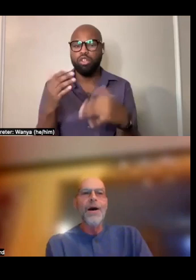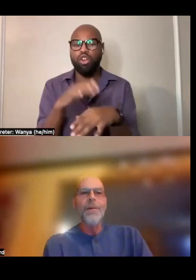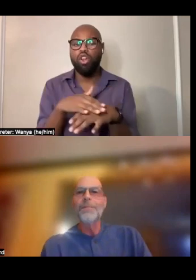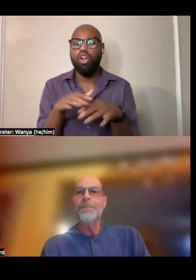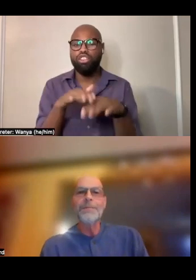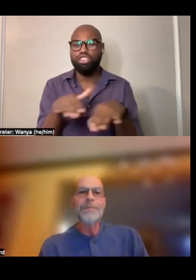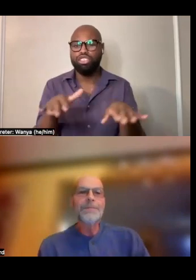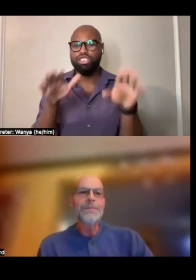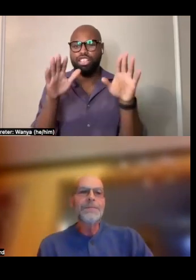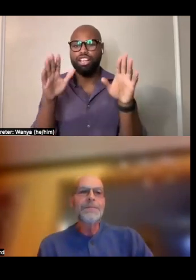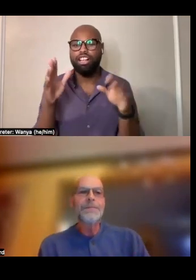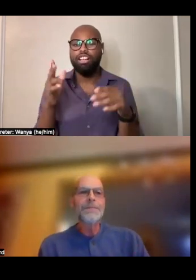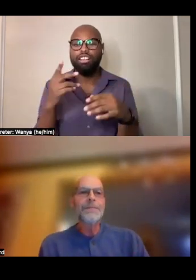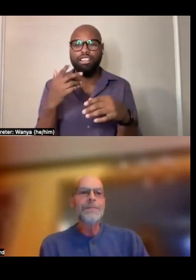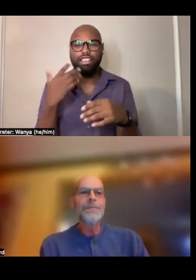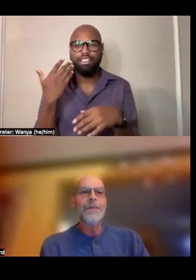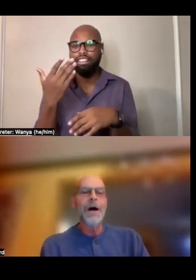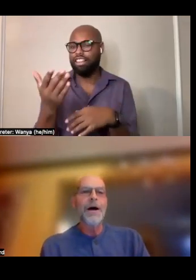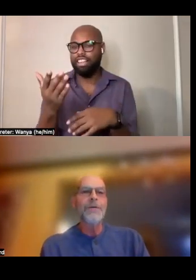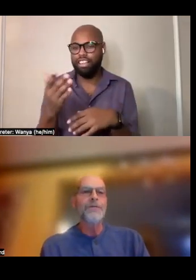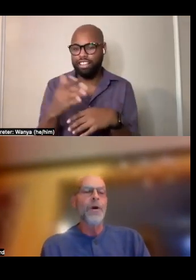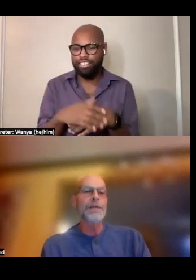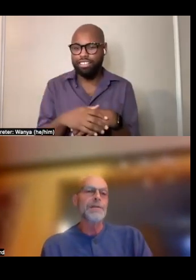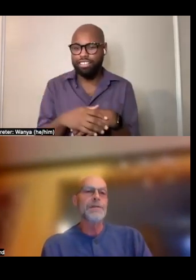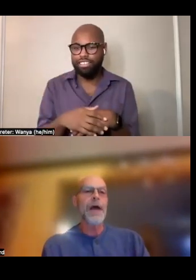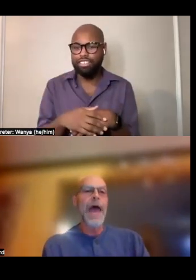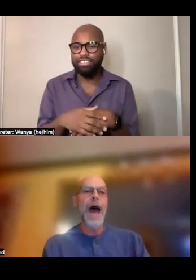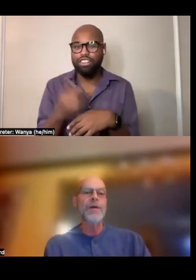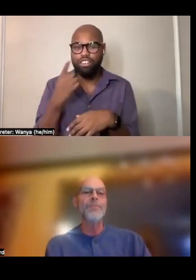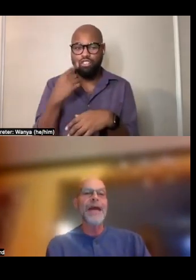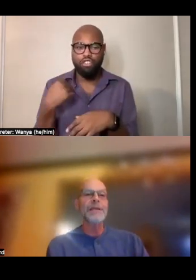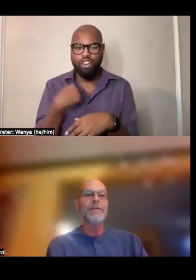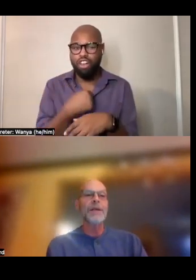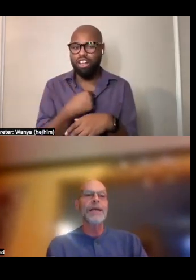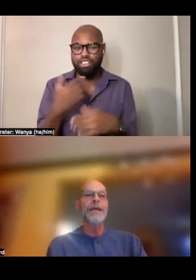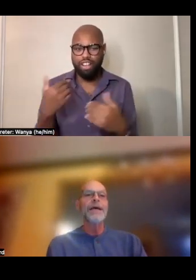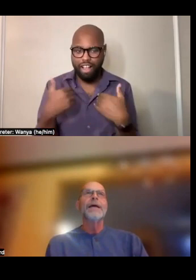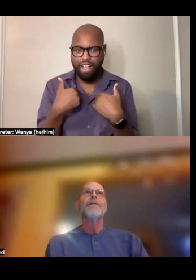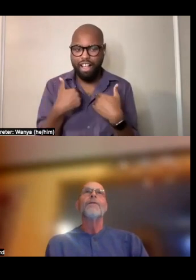And there it sits for us to have and basically for